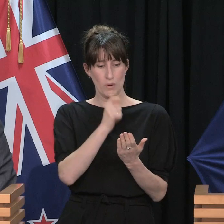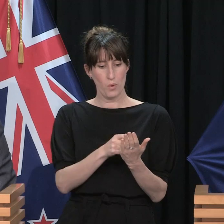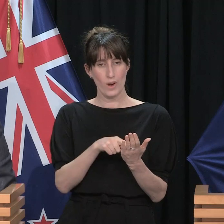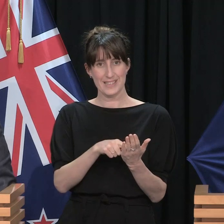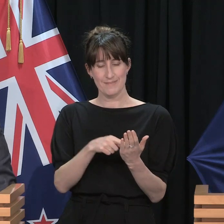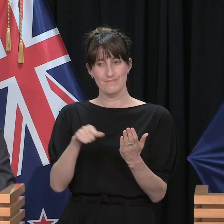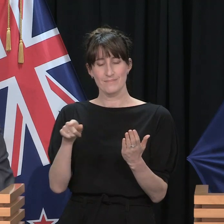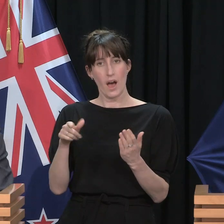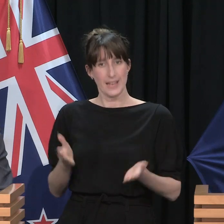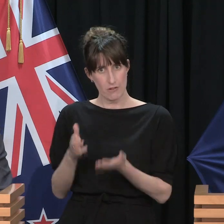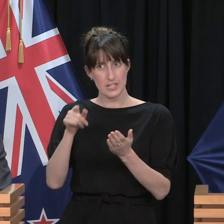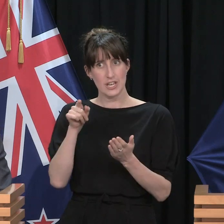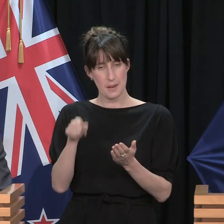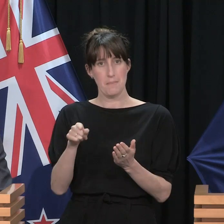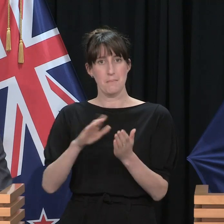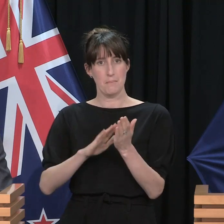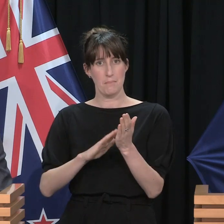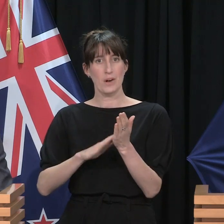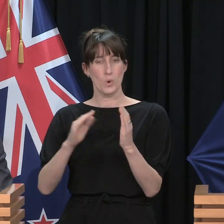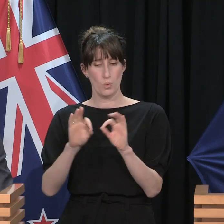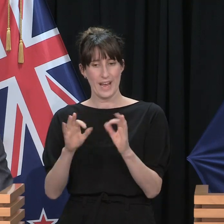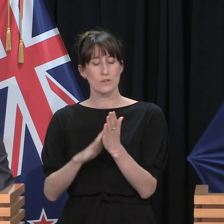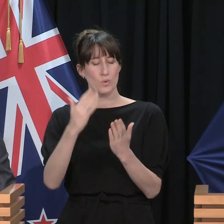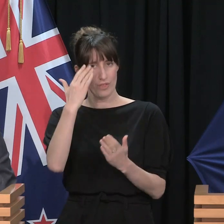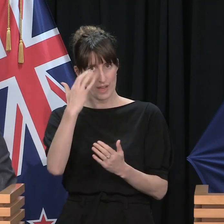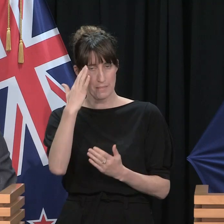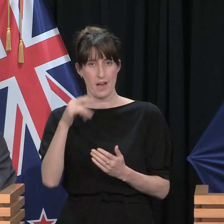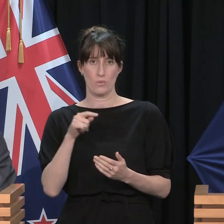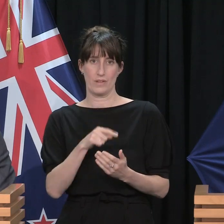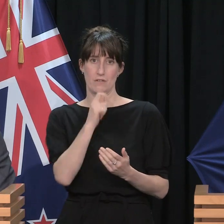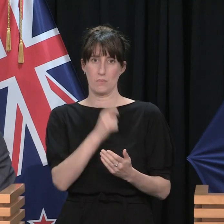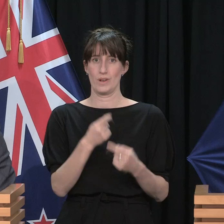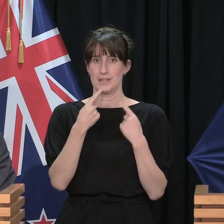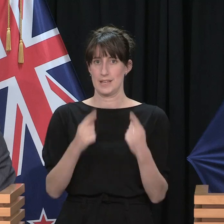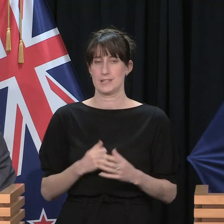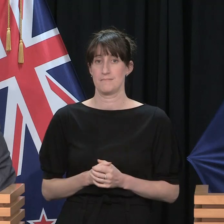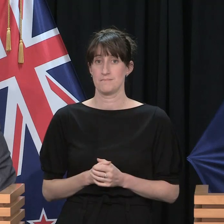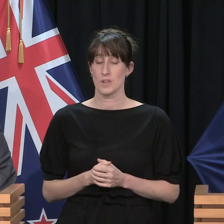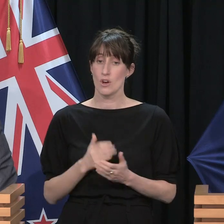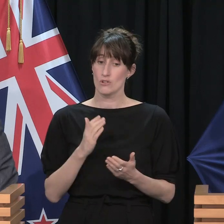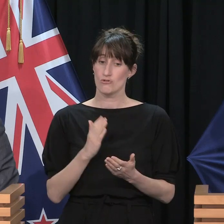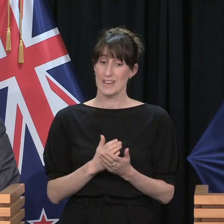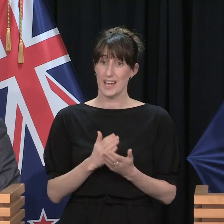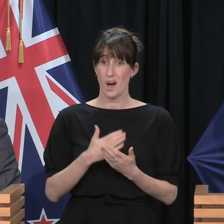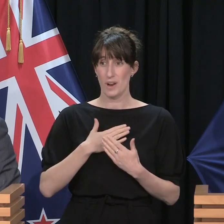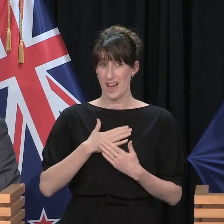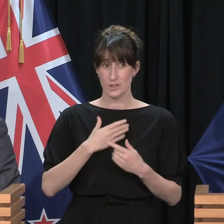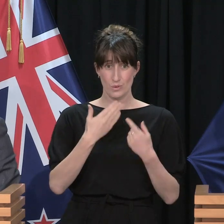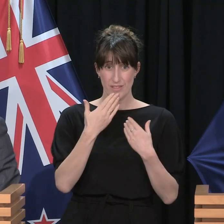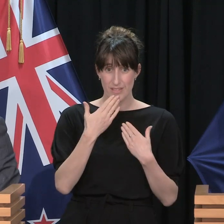Michael Woodhouse, and I encourage him to take those thoughts into consideration.